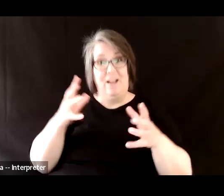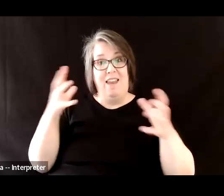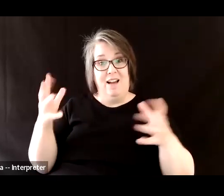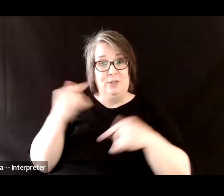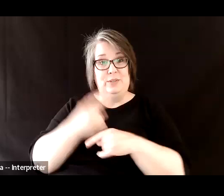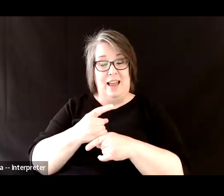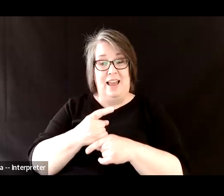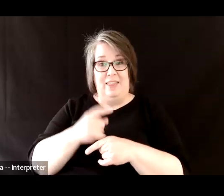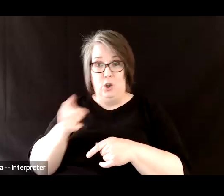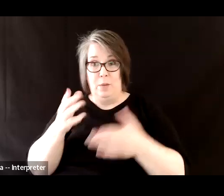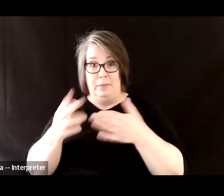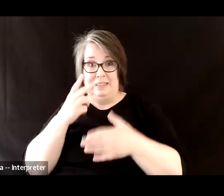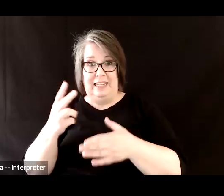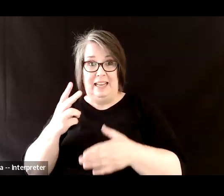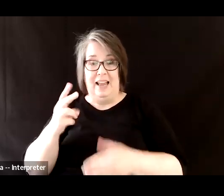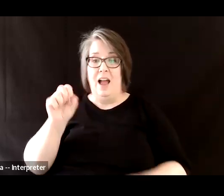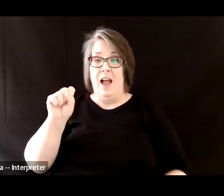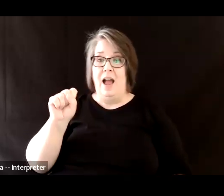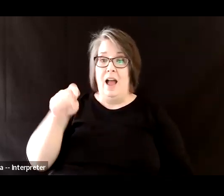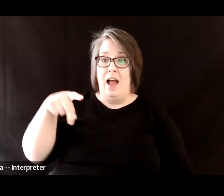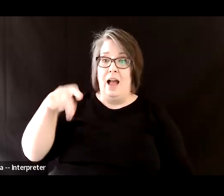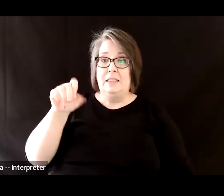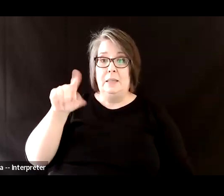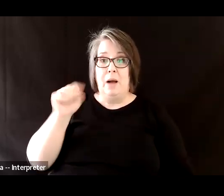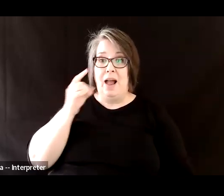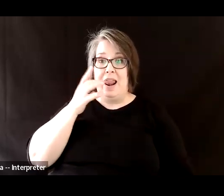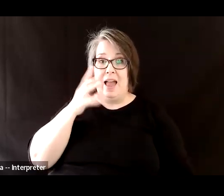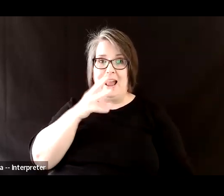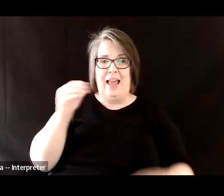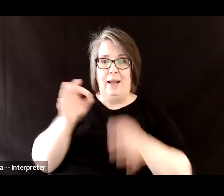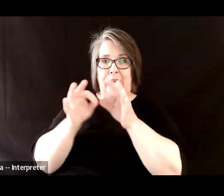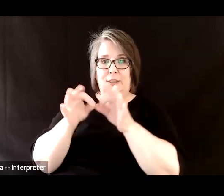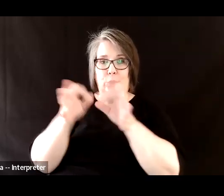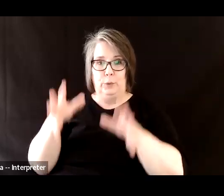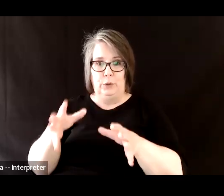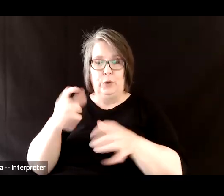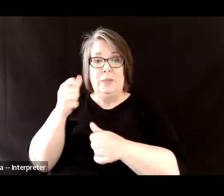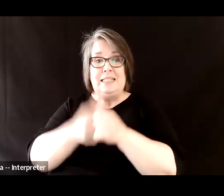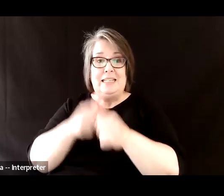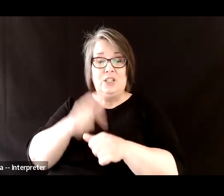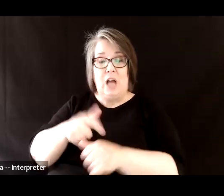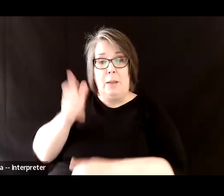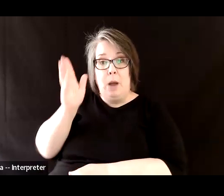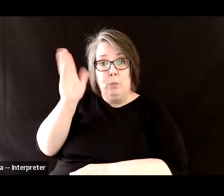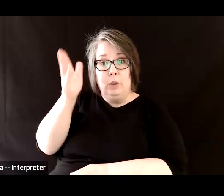interact with our spotlights and interpreters. So each time a presenter is talking or eight speaker and a